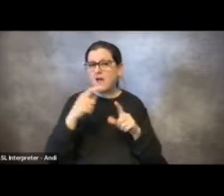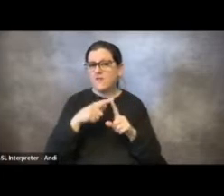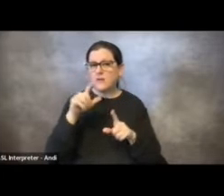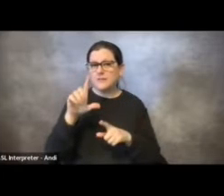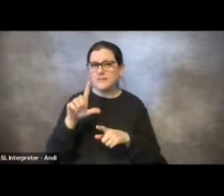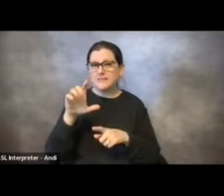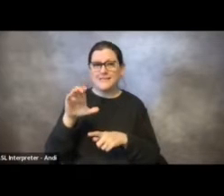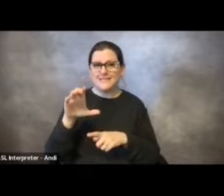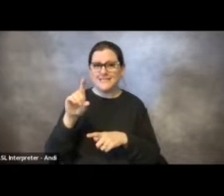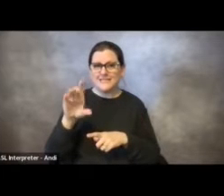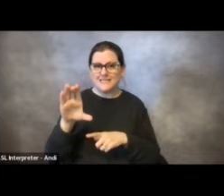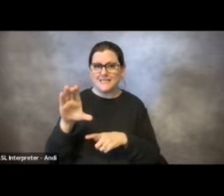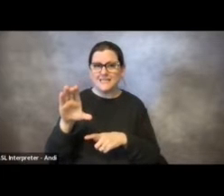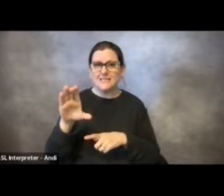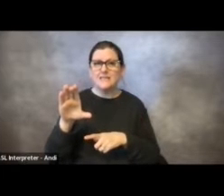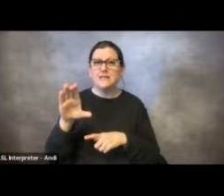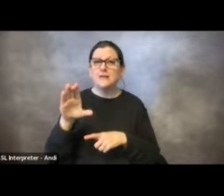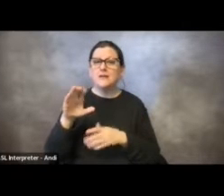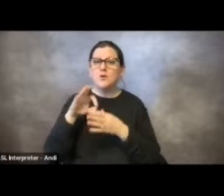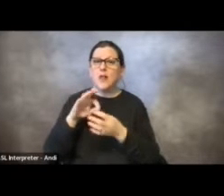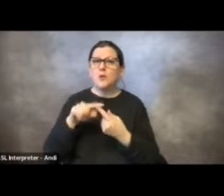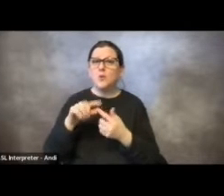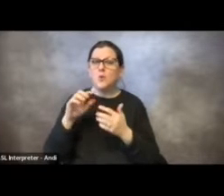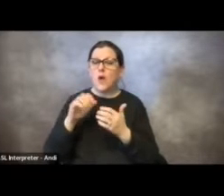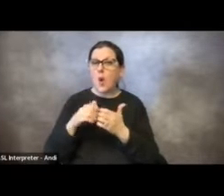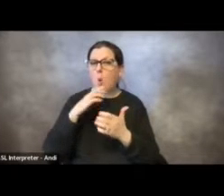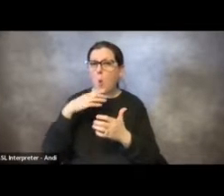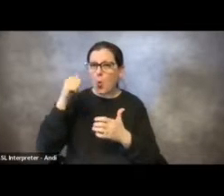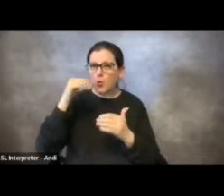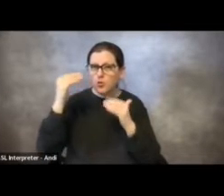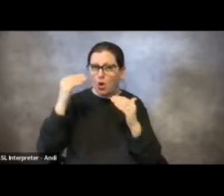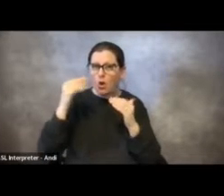related to how older adults is, you know, growing among the TBI